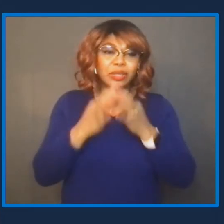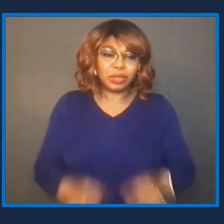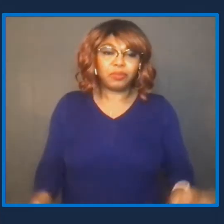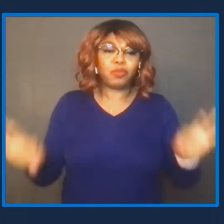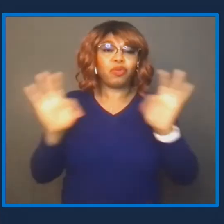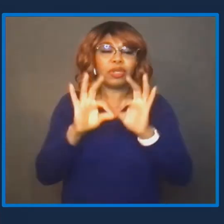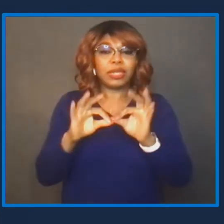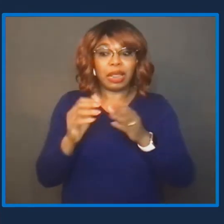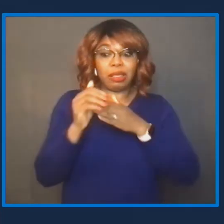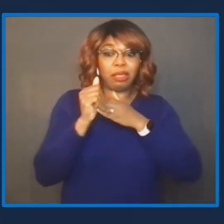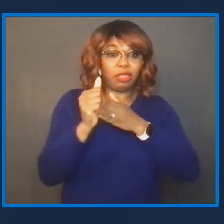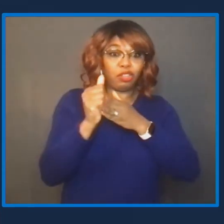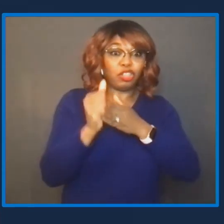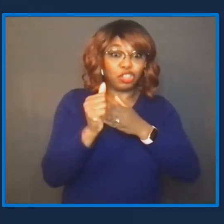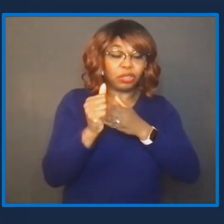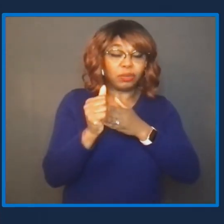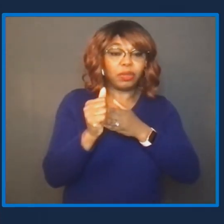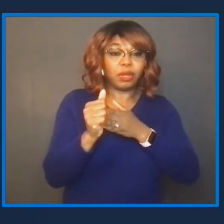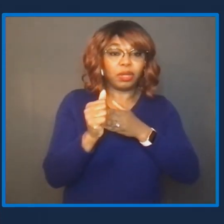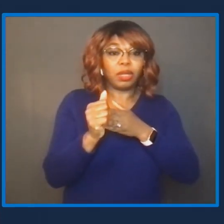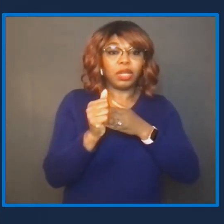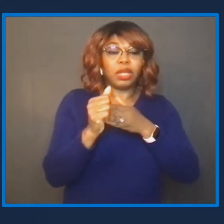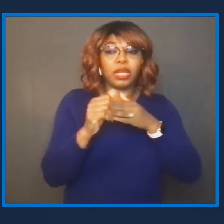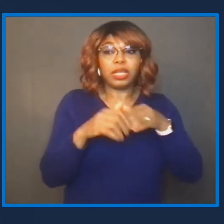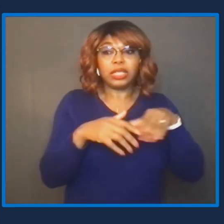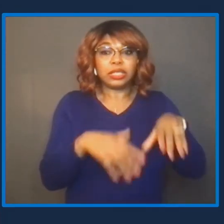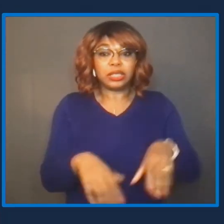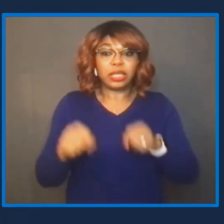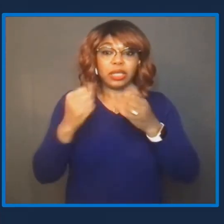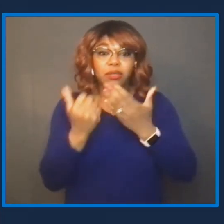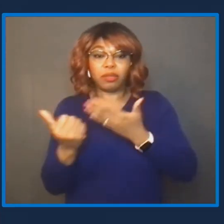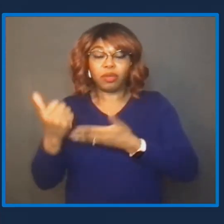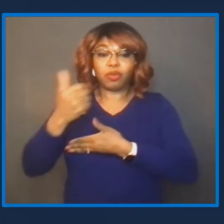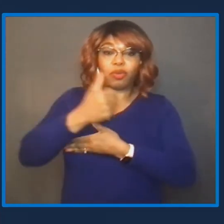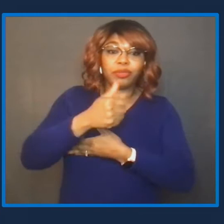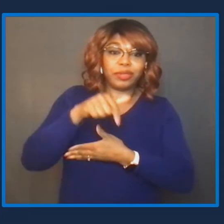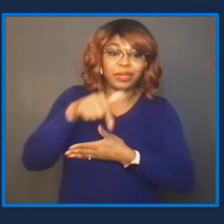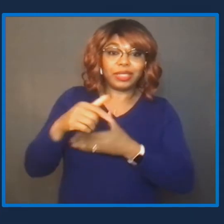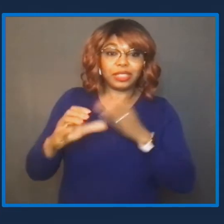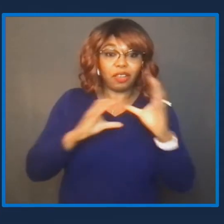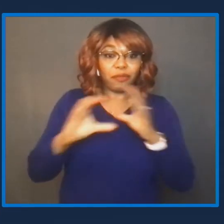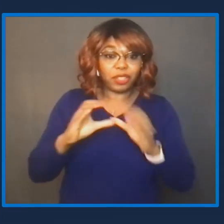is taking and prioritizing this conversation. Because really from my experience